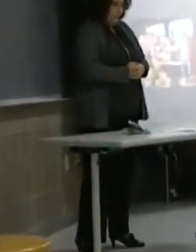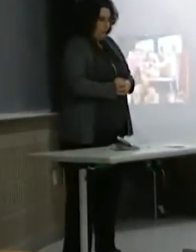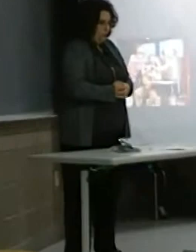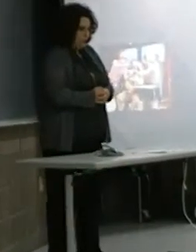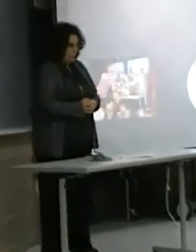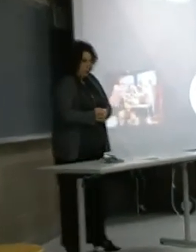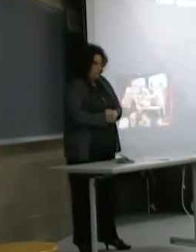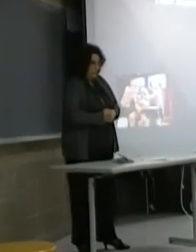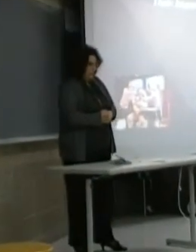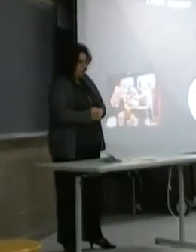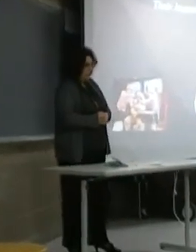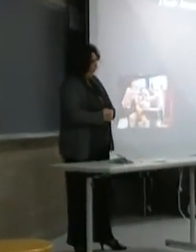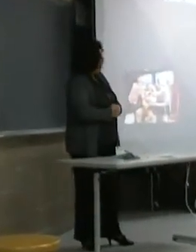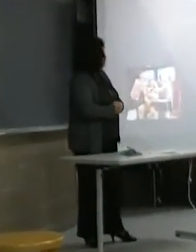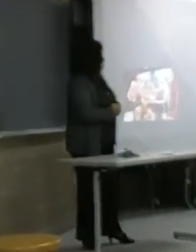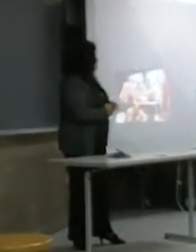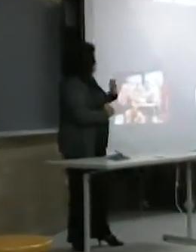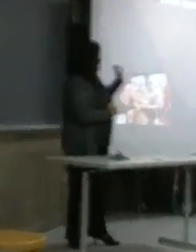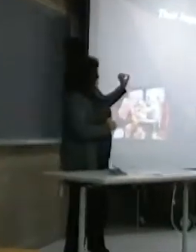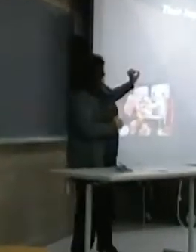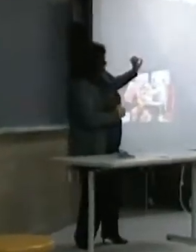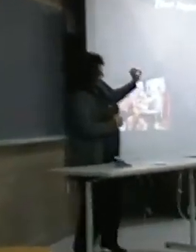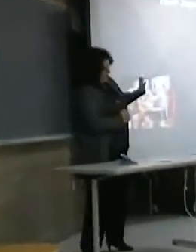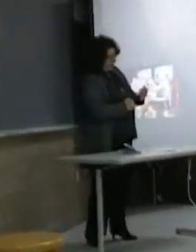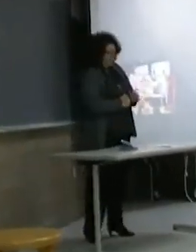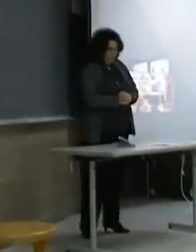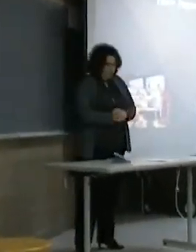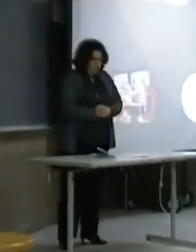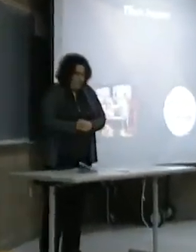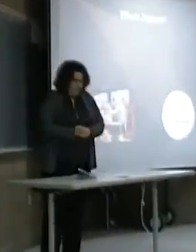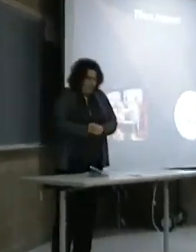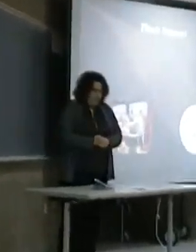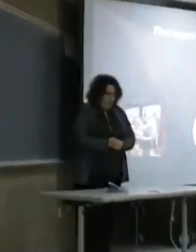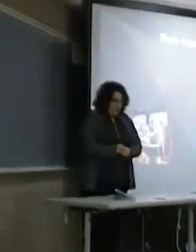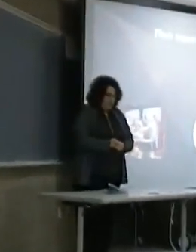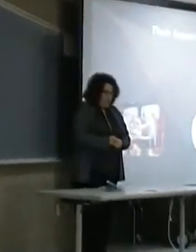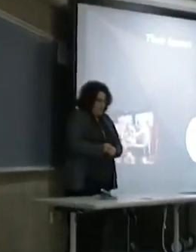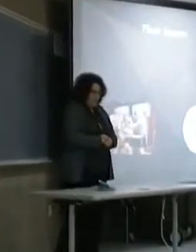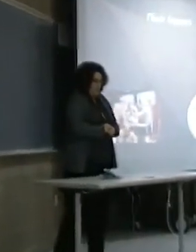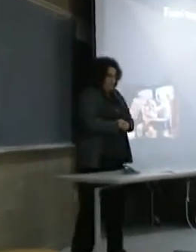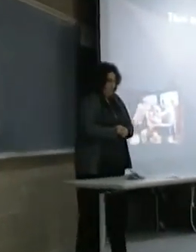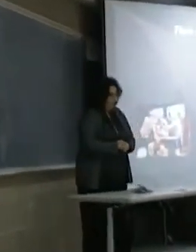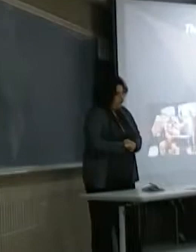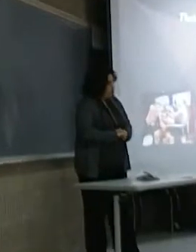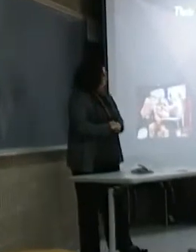these tales are also shared at Deaf Clubs and on stage such as productions with